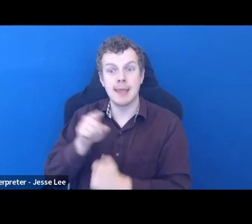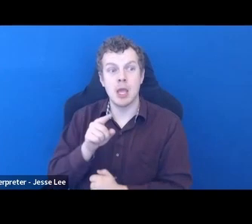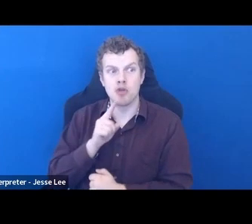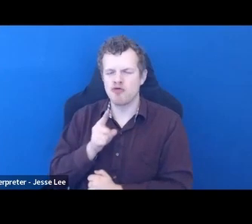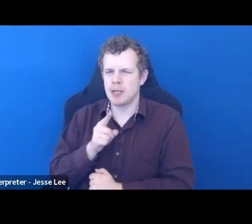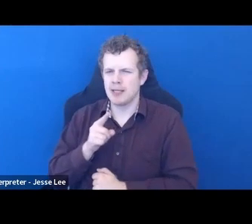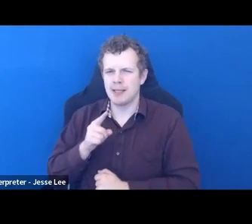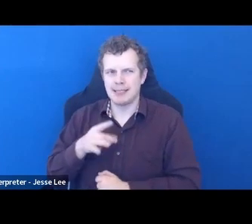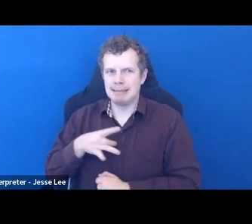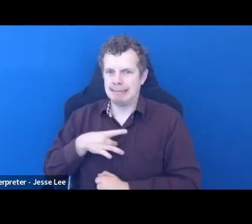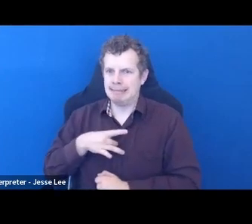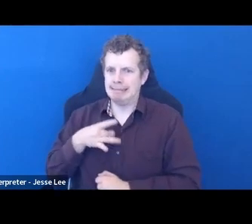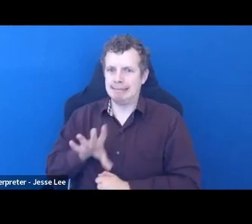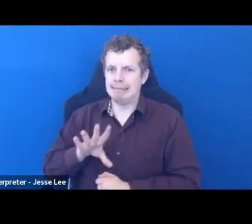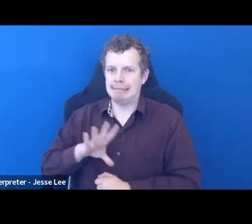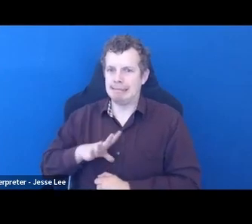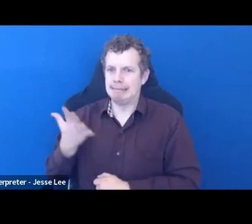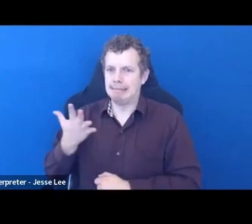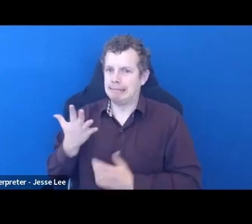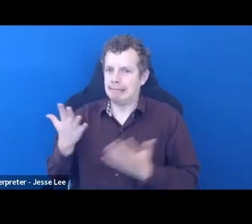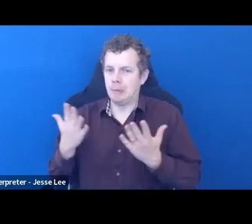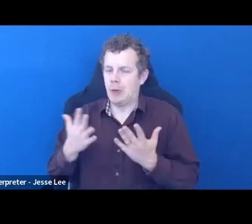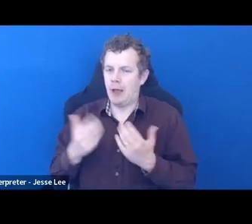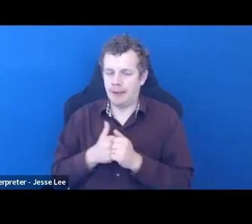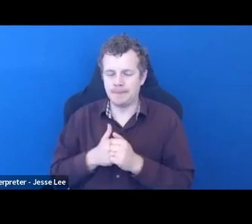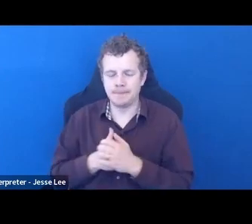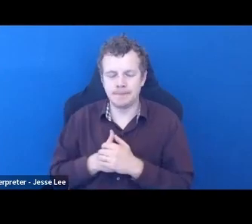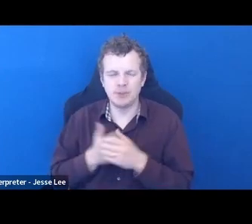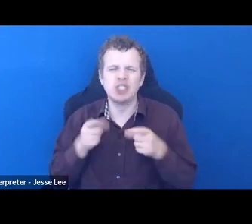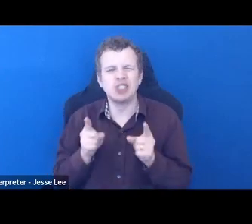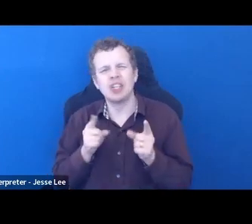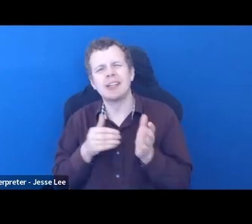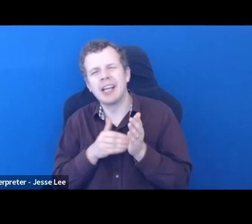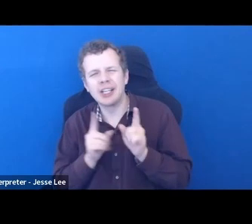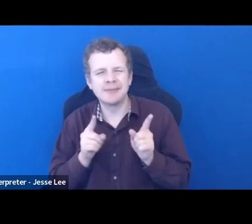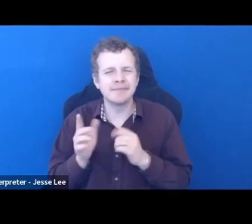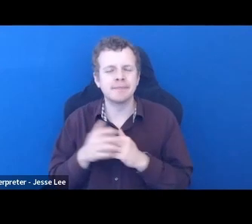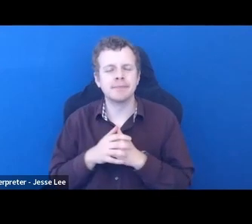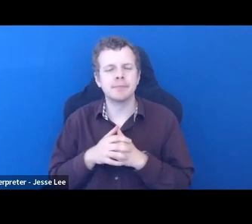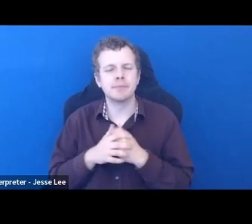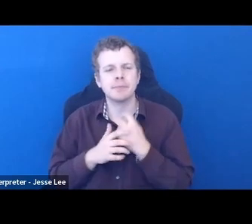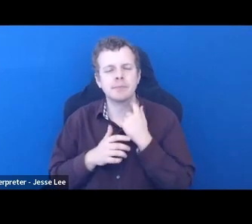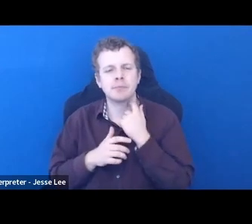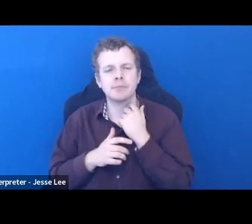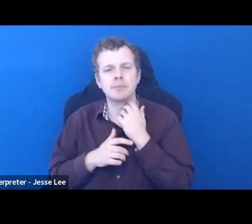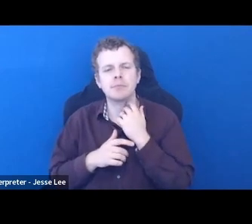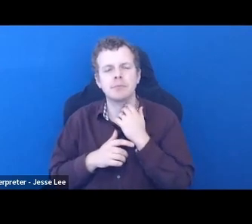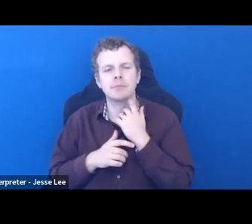about the whole diagnostic process was never being given all of the options